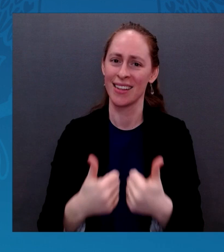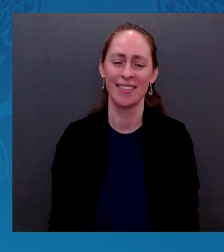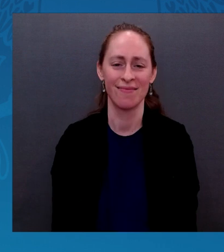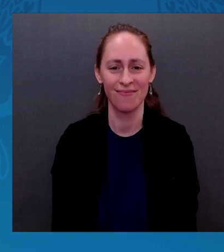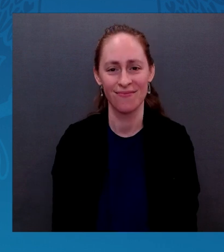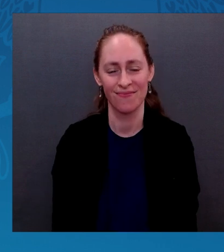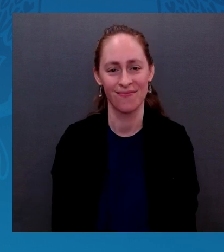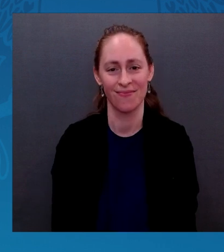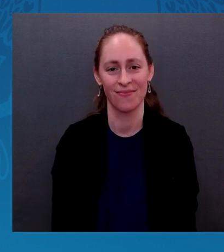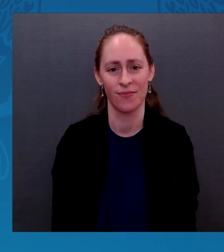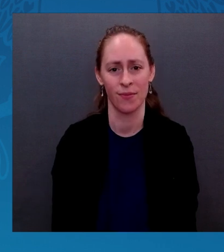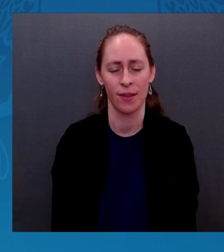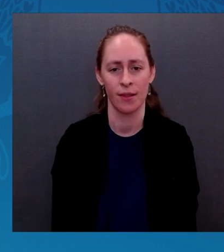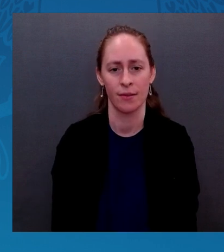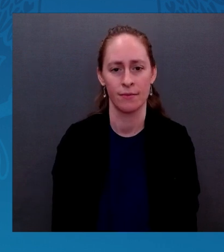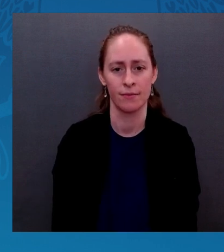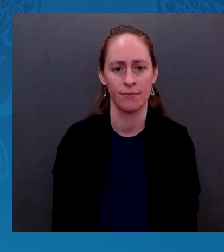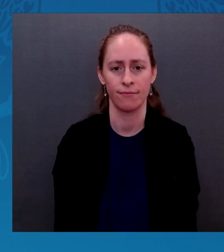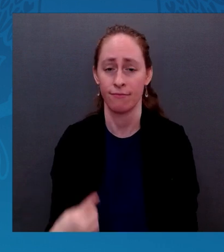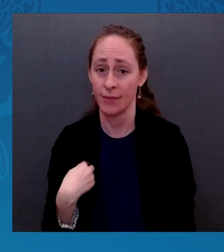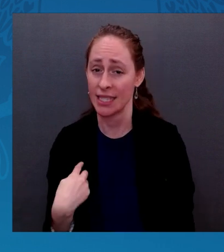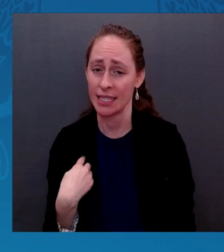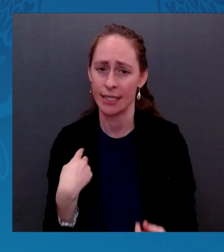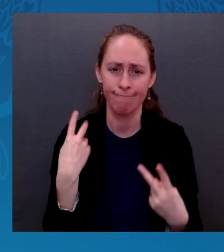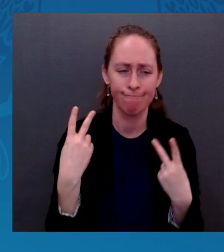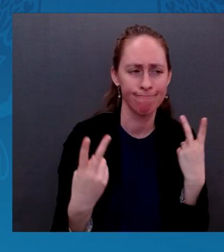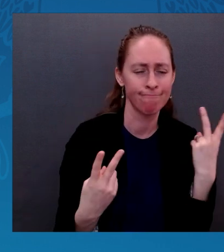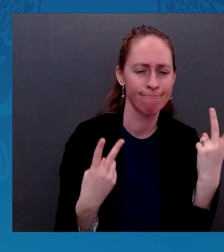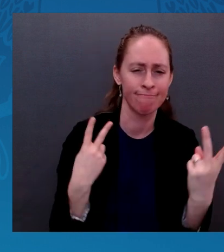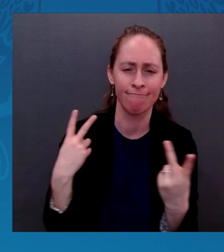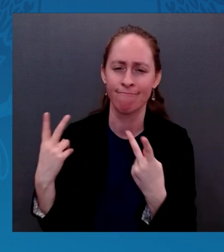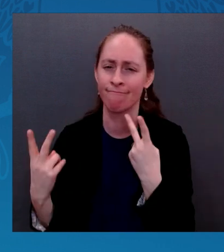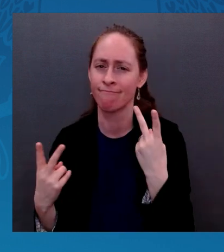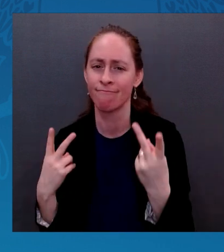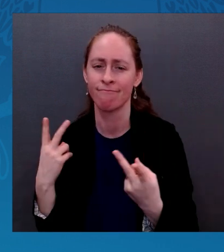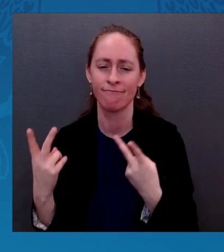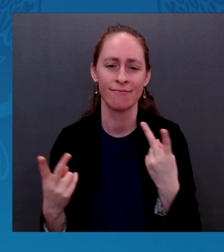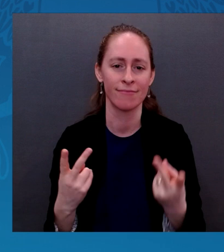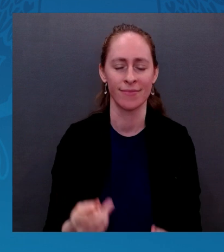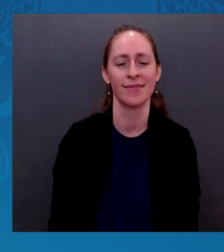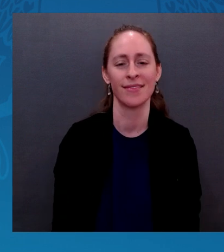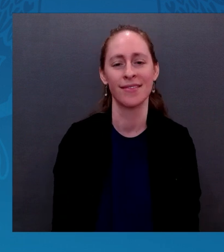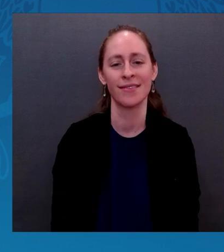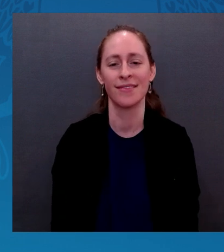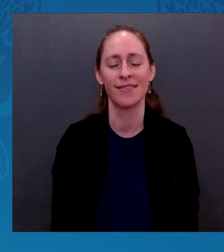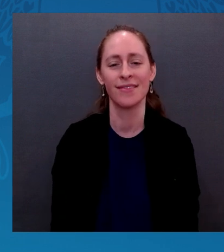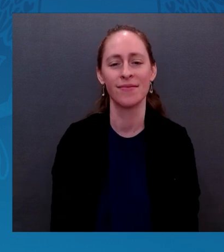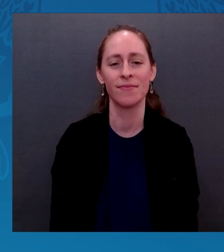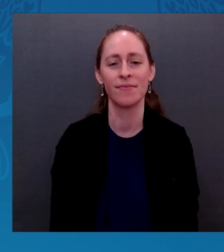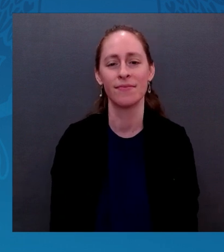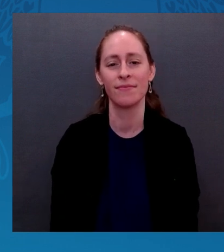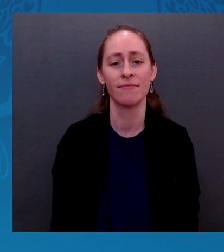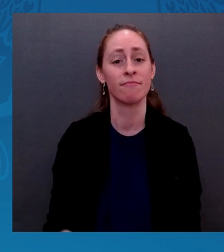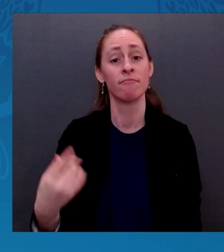which is the Ivy Hill Neighborhood Association community and Ivy Hill. And we are an umbrella